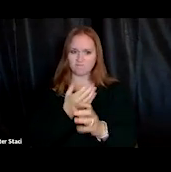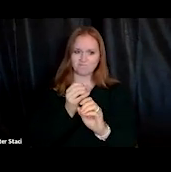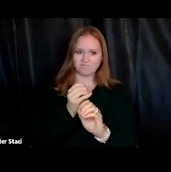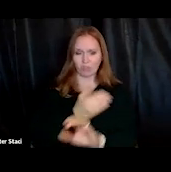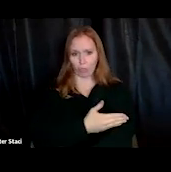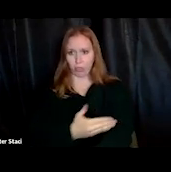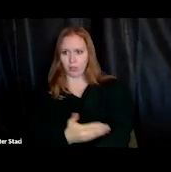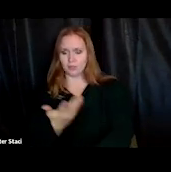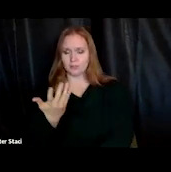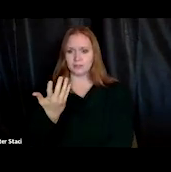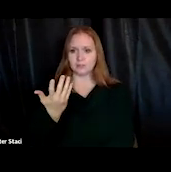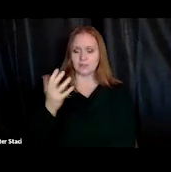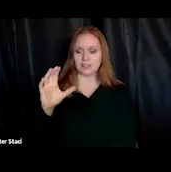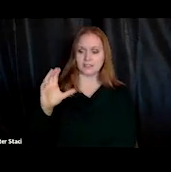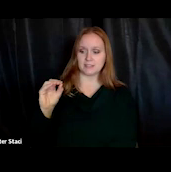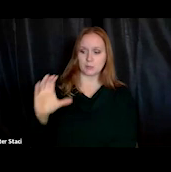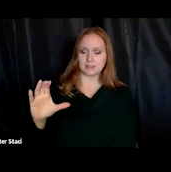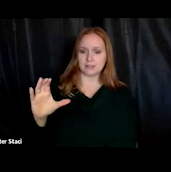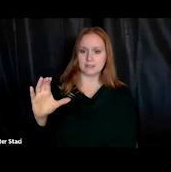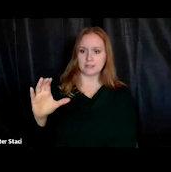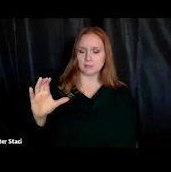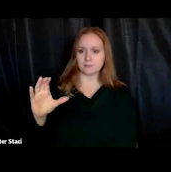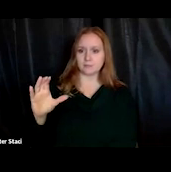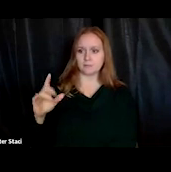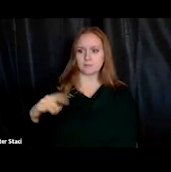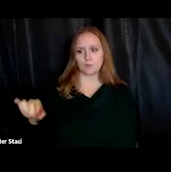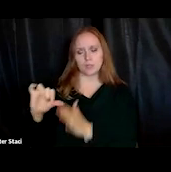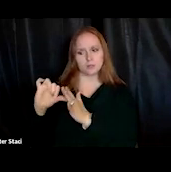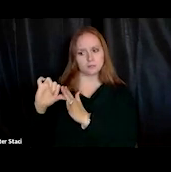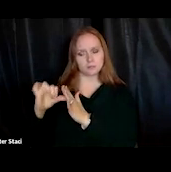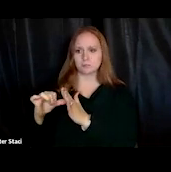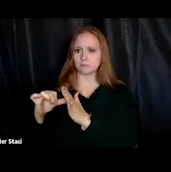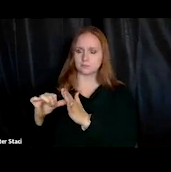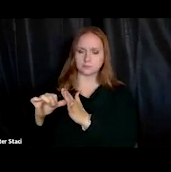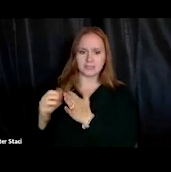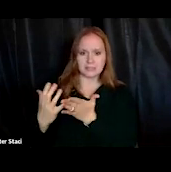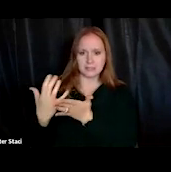As a CoC, we place a pretty heavy emphasis on income growth for participants,